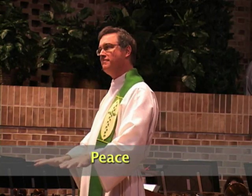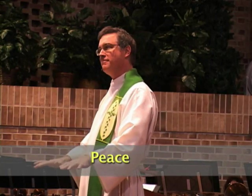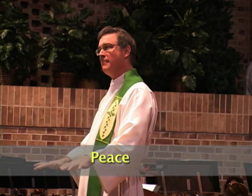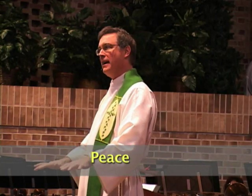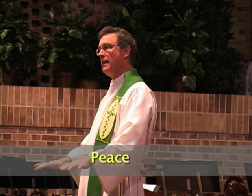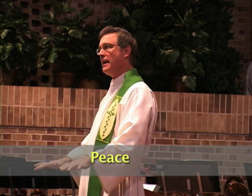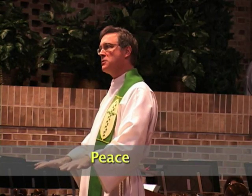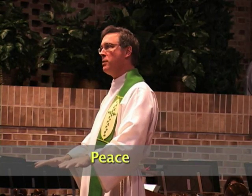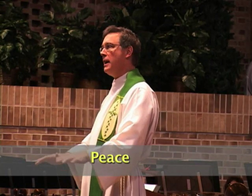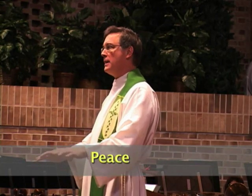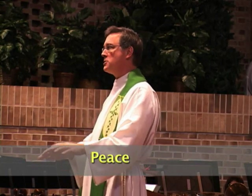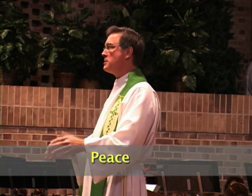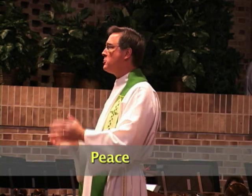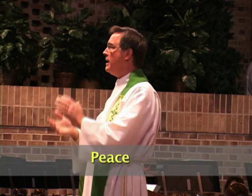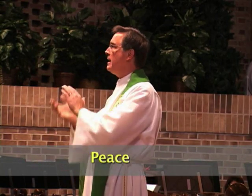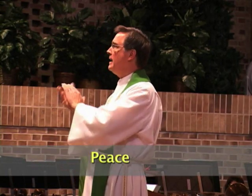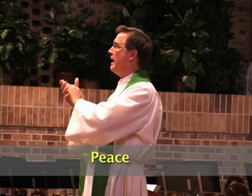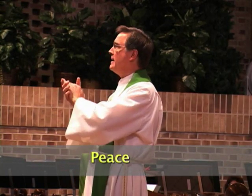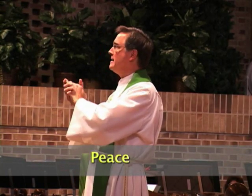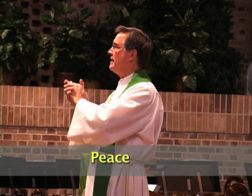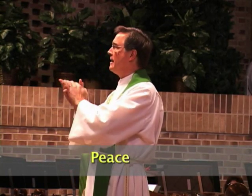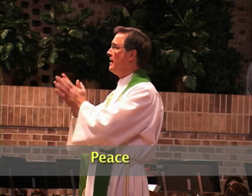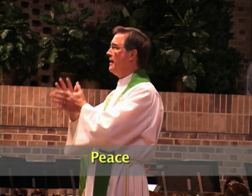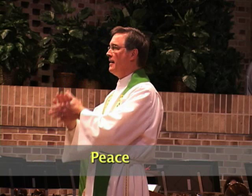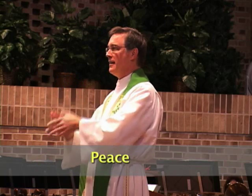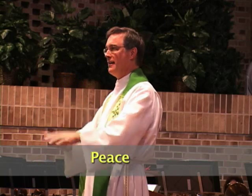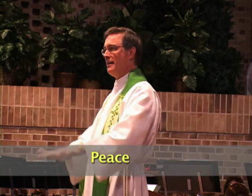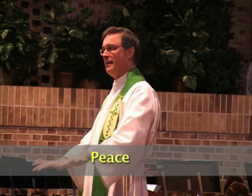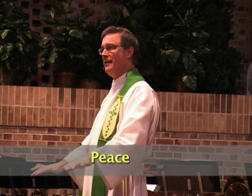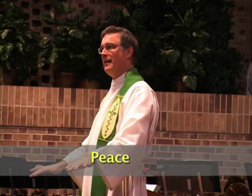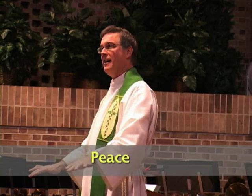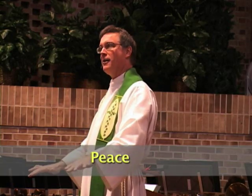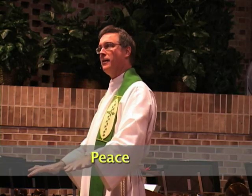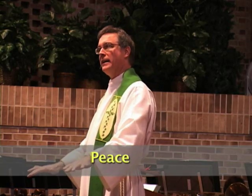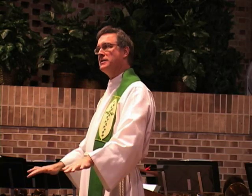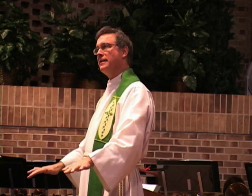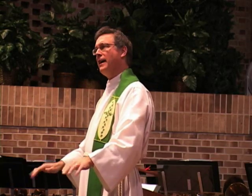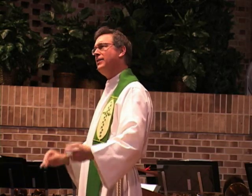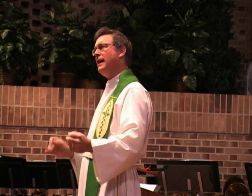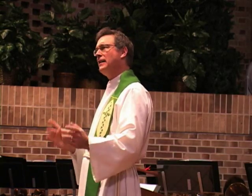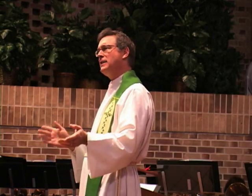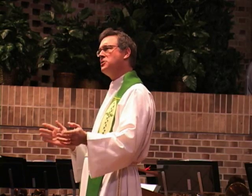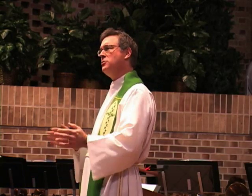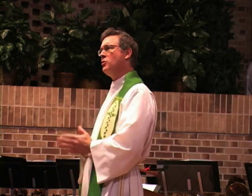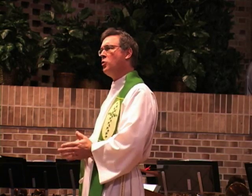gently sweep out and down, away from his body]. All right let's try it again [he makes the